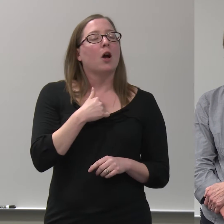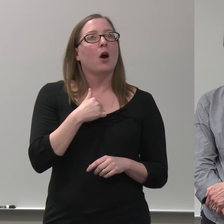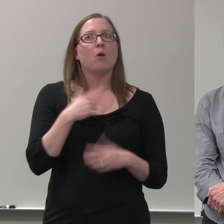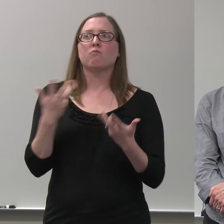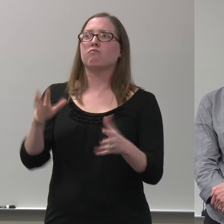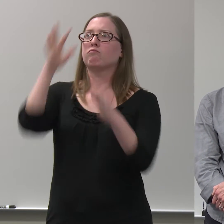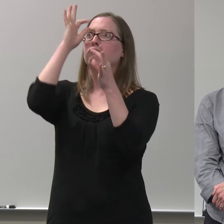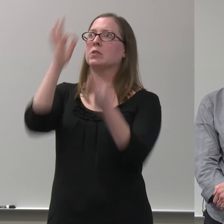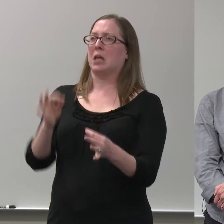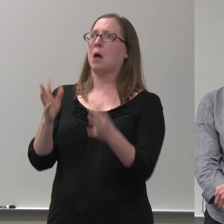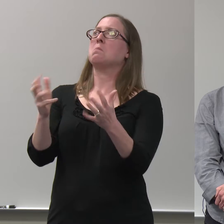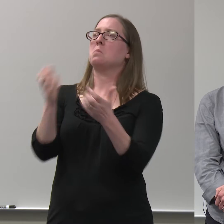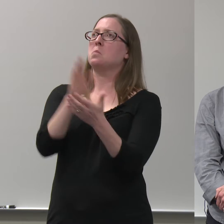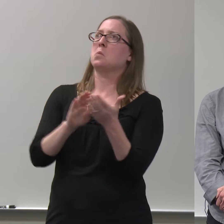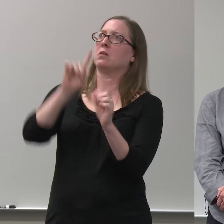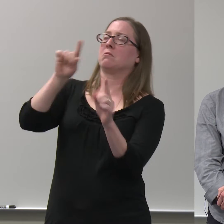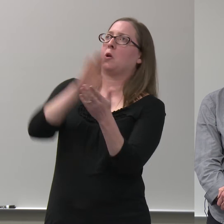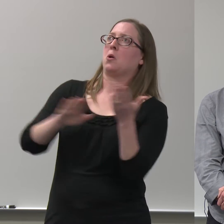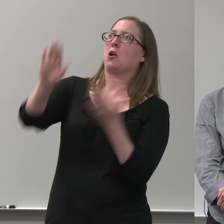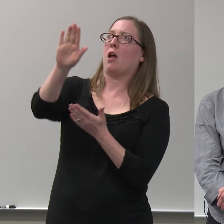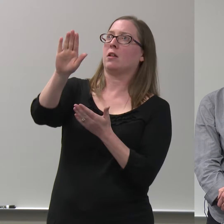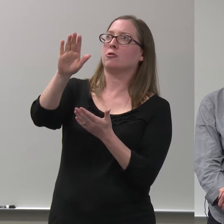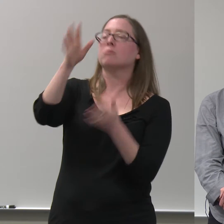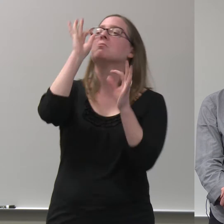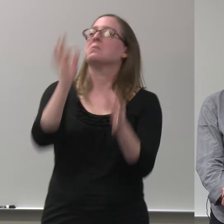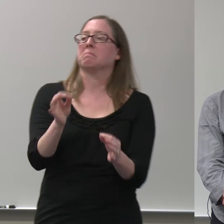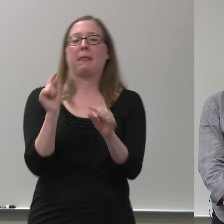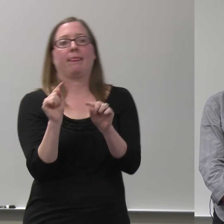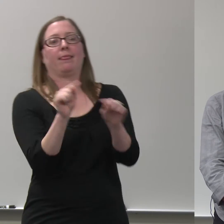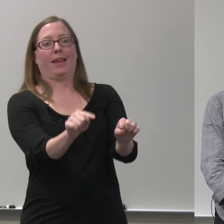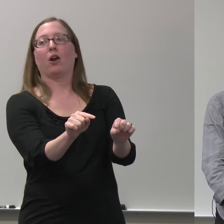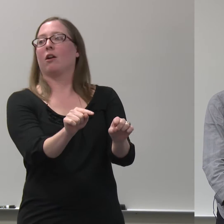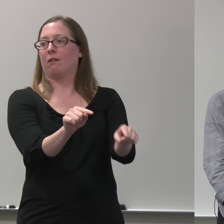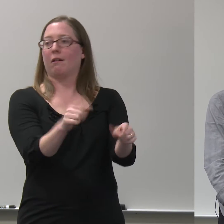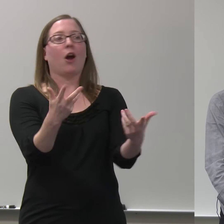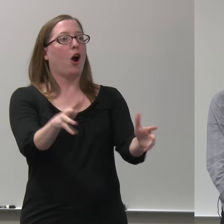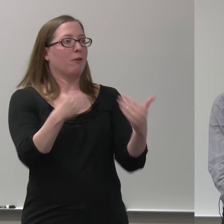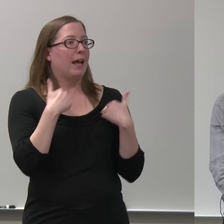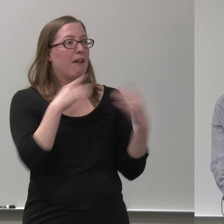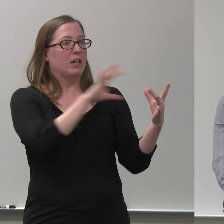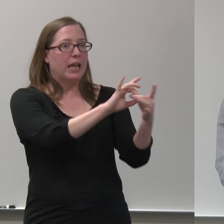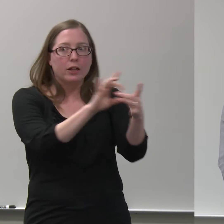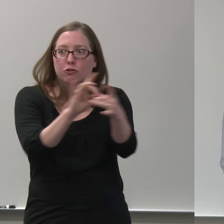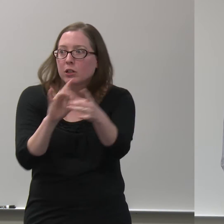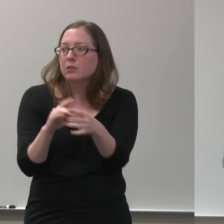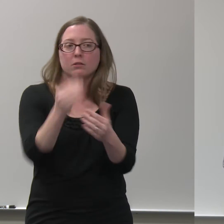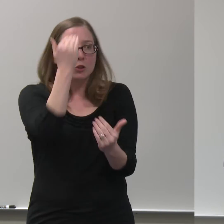that that's where I wanted to go because I already had a lot of connections and, actually, a job waiting for me,